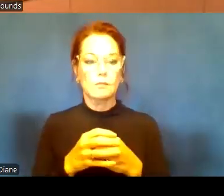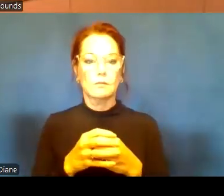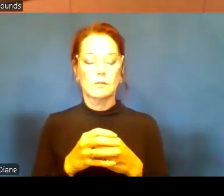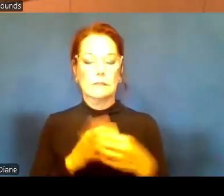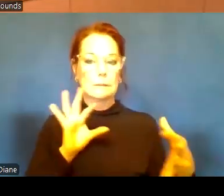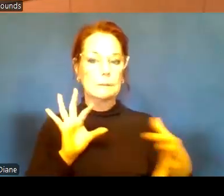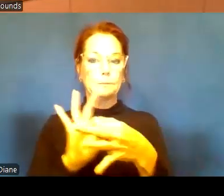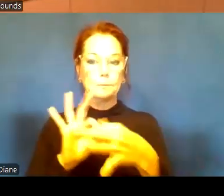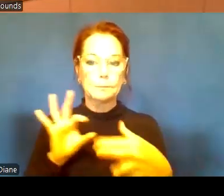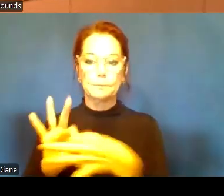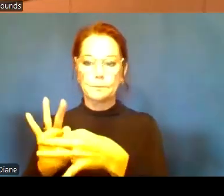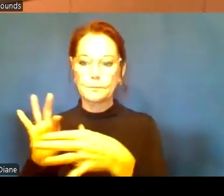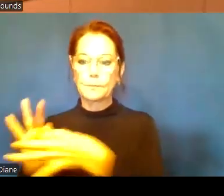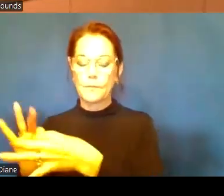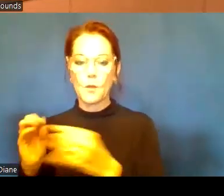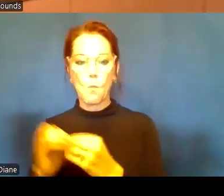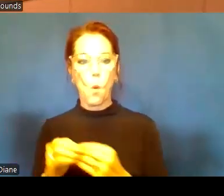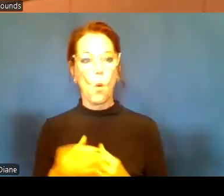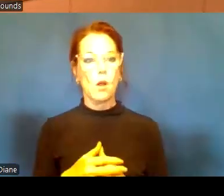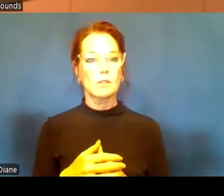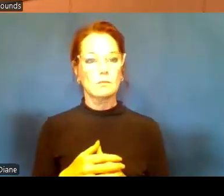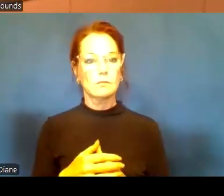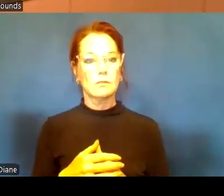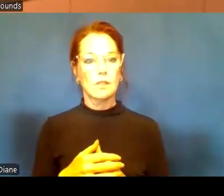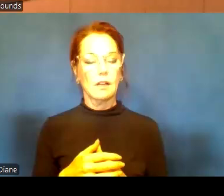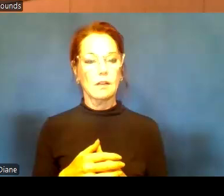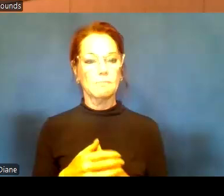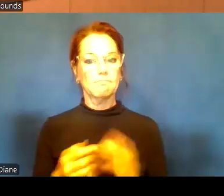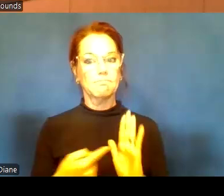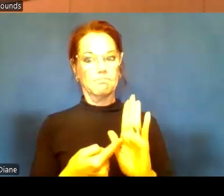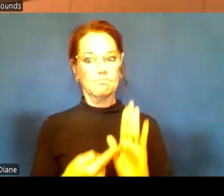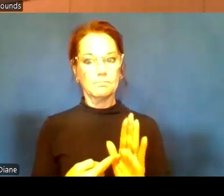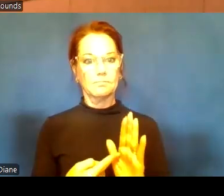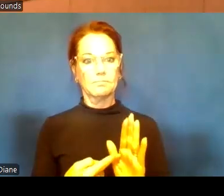right and so um some of the things that we've participated in the past right uh is attending